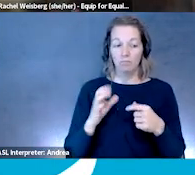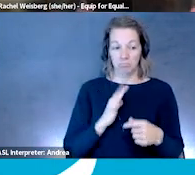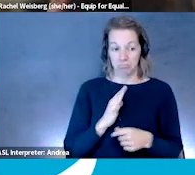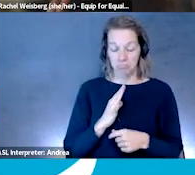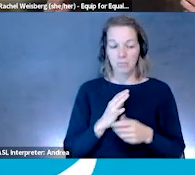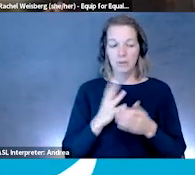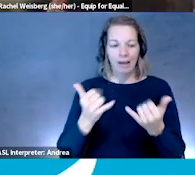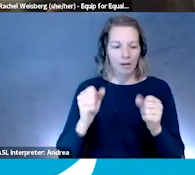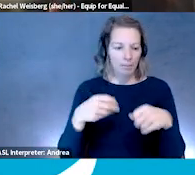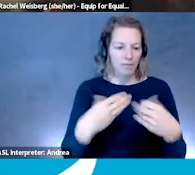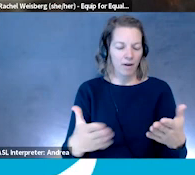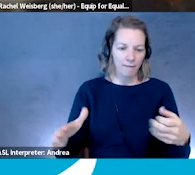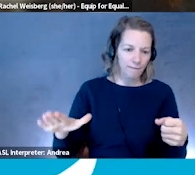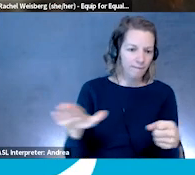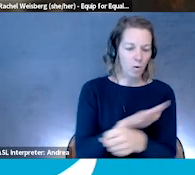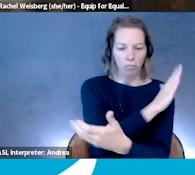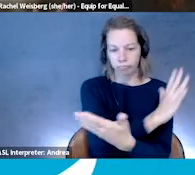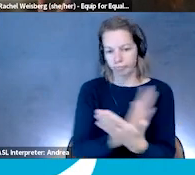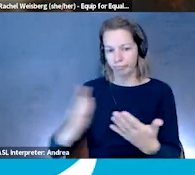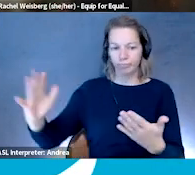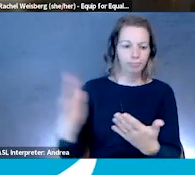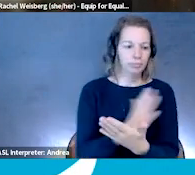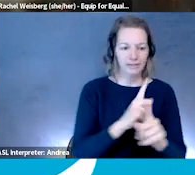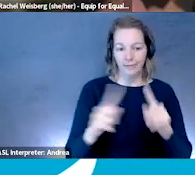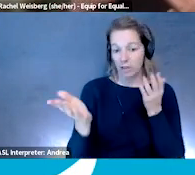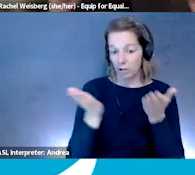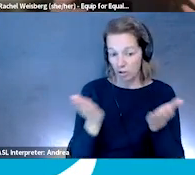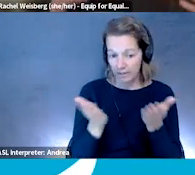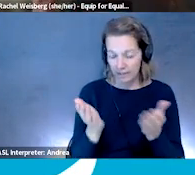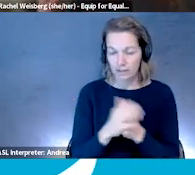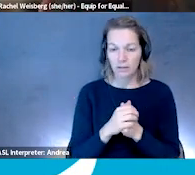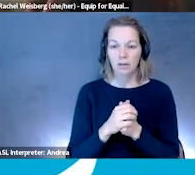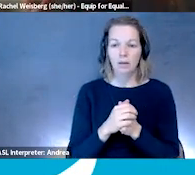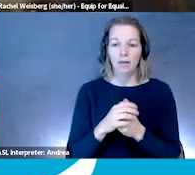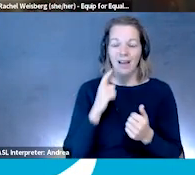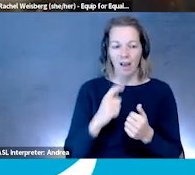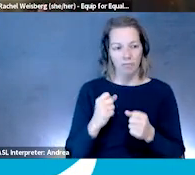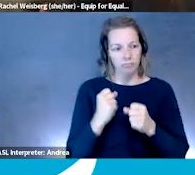I THINK KIND OF THE COOL THING ABOUT HAVING CAP AND EQUIP FOR EQUALITY, WE ARE